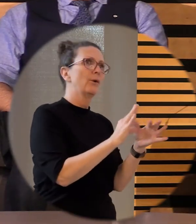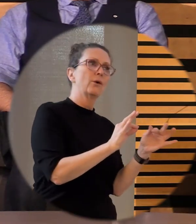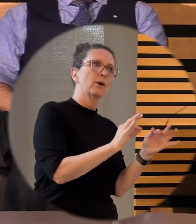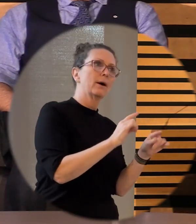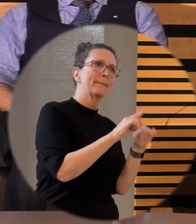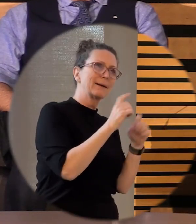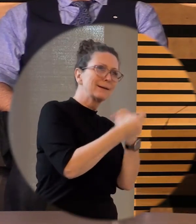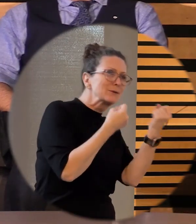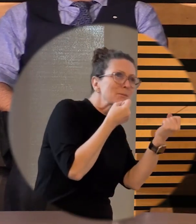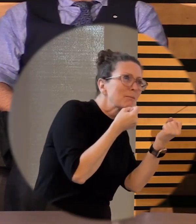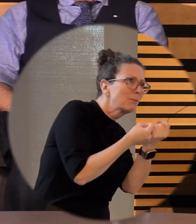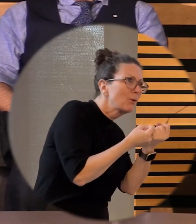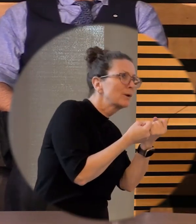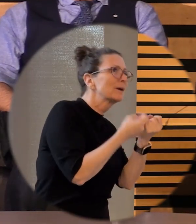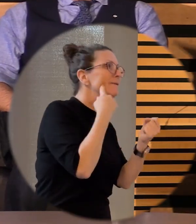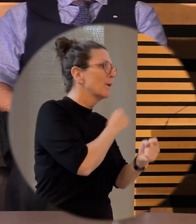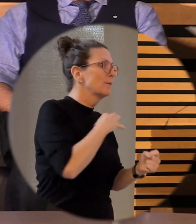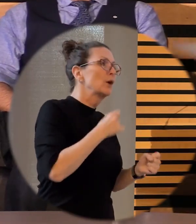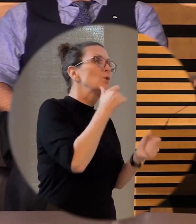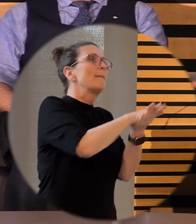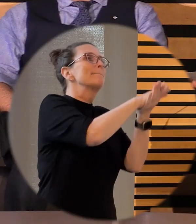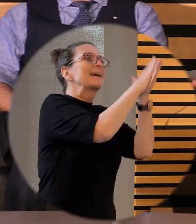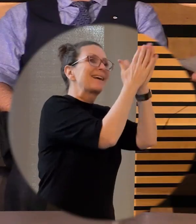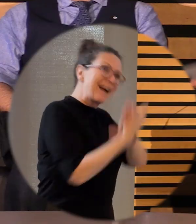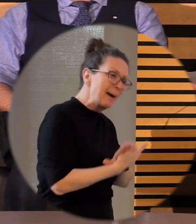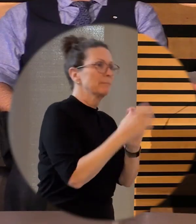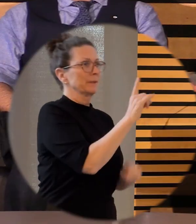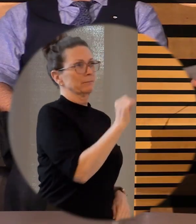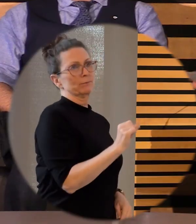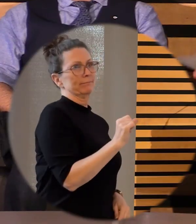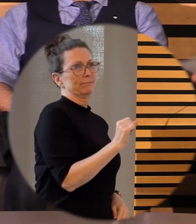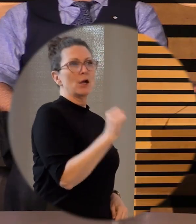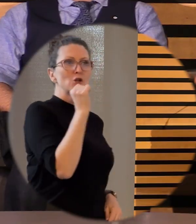They only gave supports to their employees who became disabled internally, right? They didn't